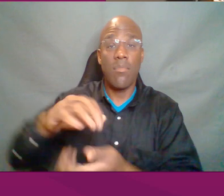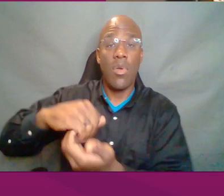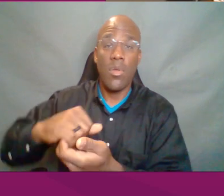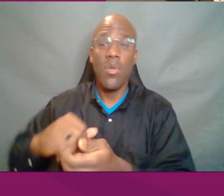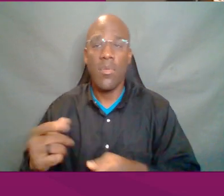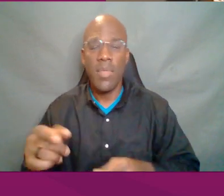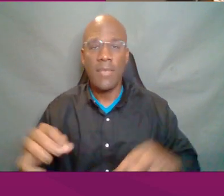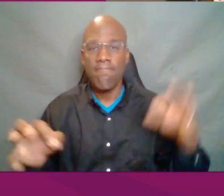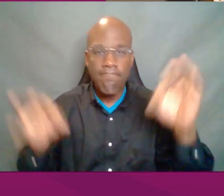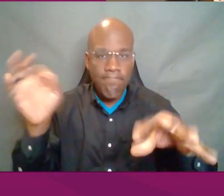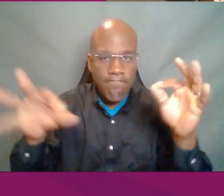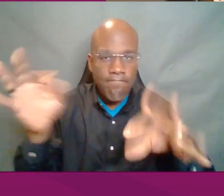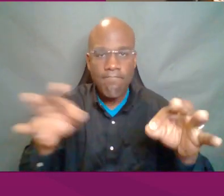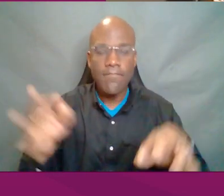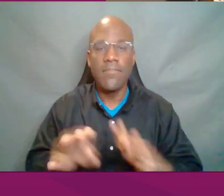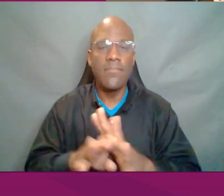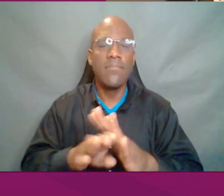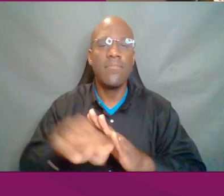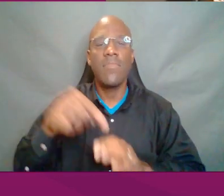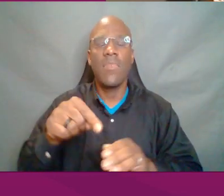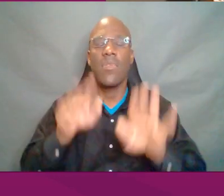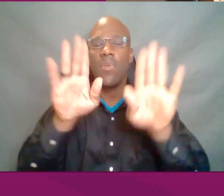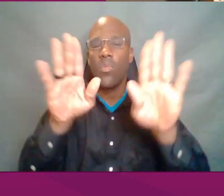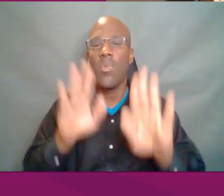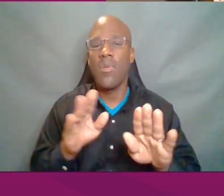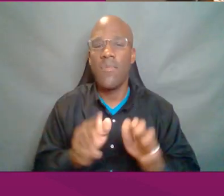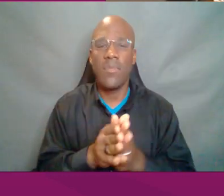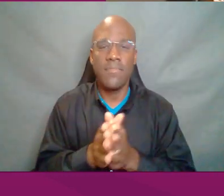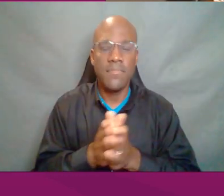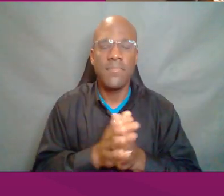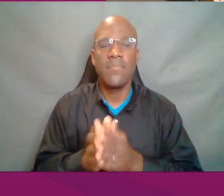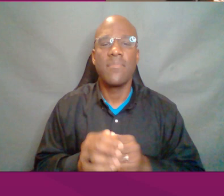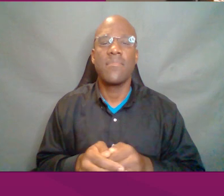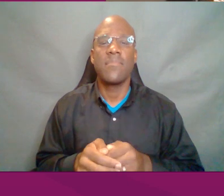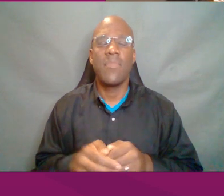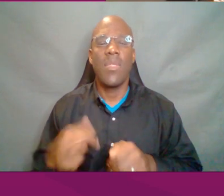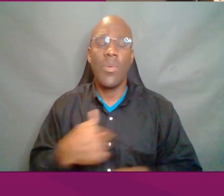this incredible effort at the end of each video. We're so excited to share these